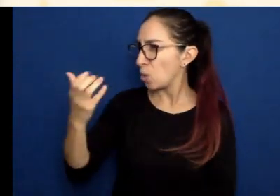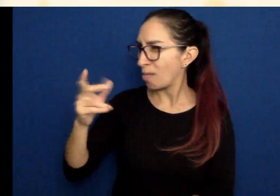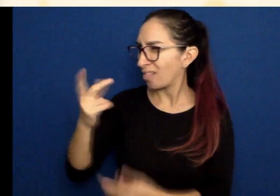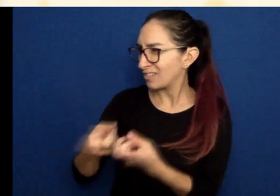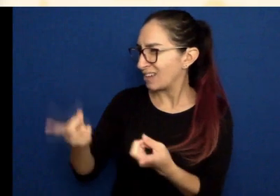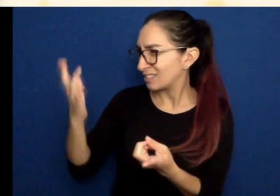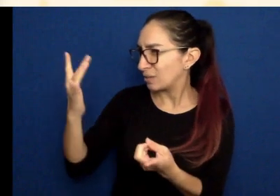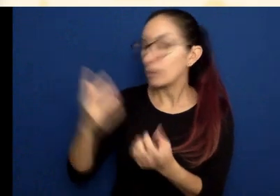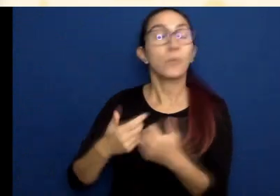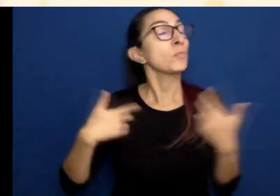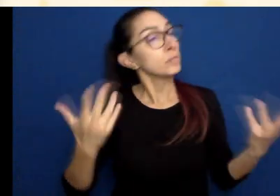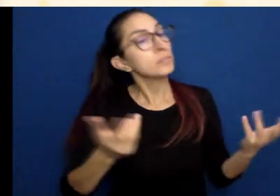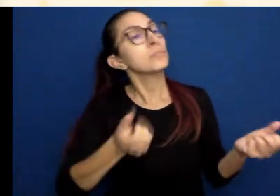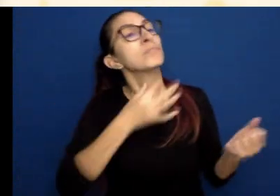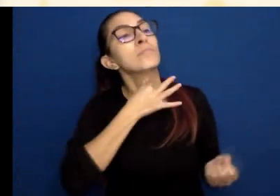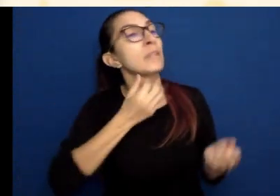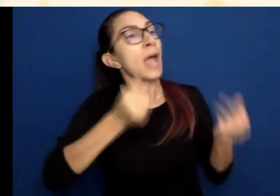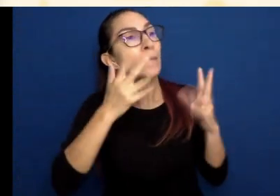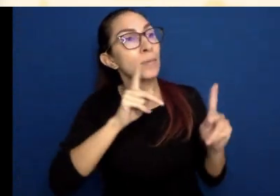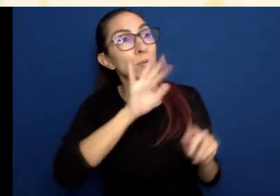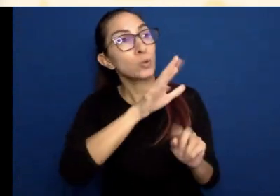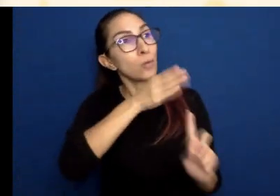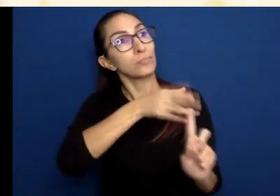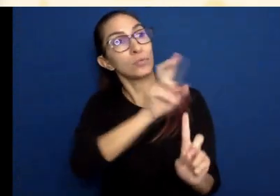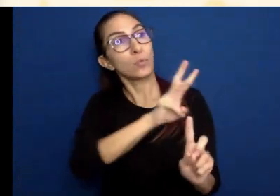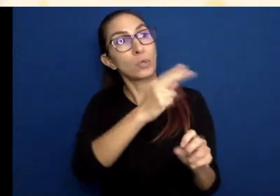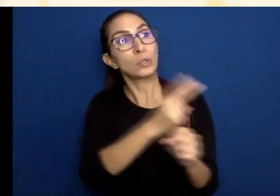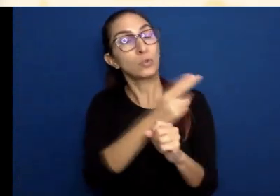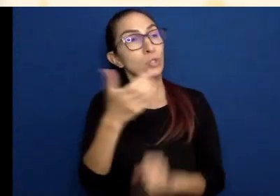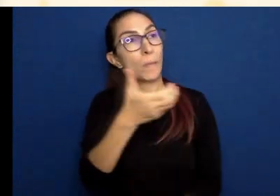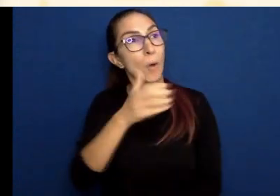on your site use a mobile device to check it? And they'll look at their analytics and go, Oh, my gosh,